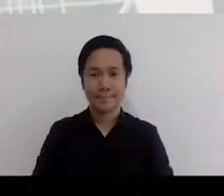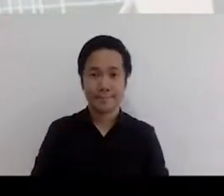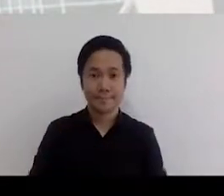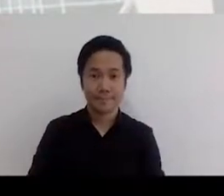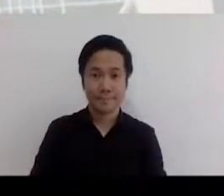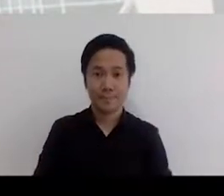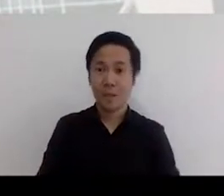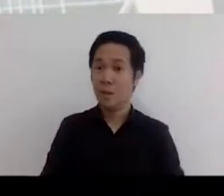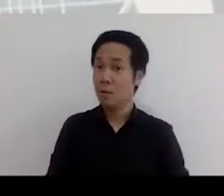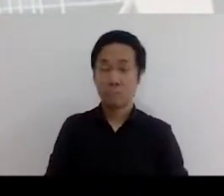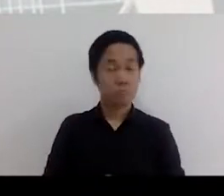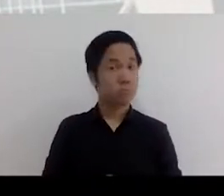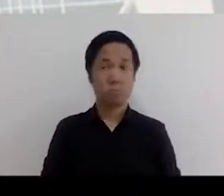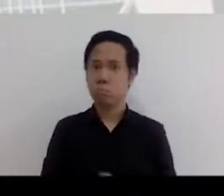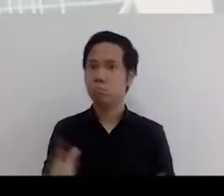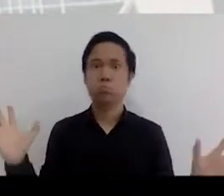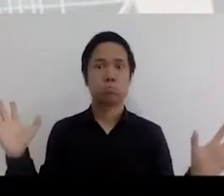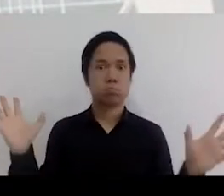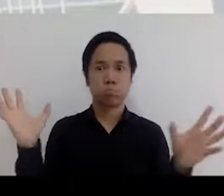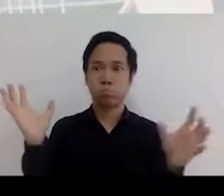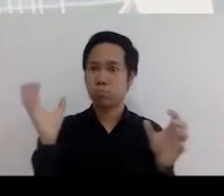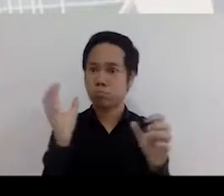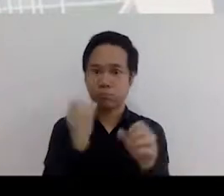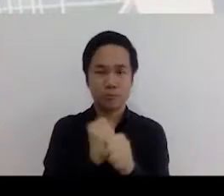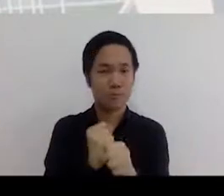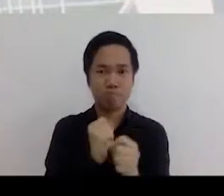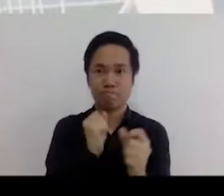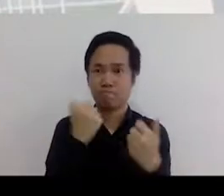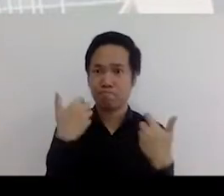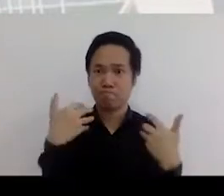exactly as you are doing in Nepal.